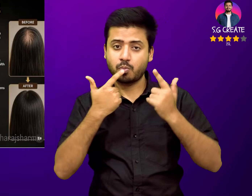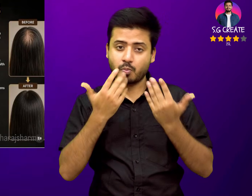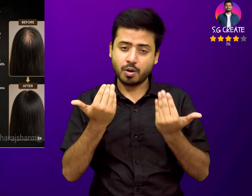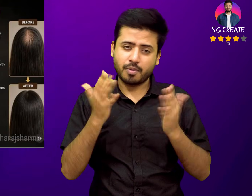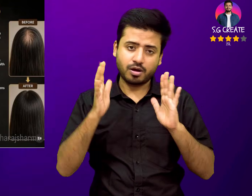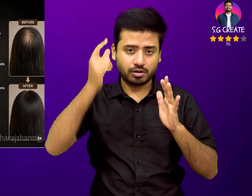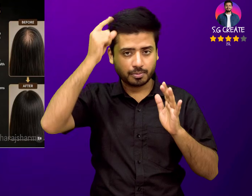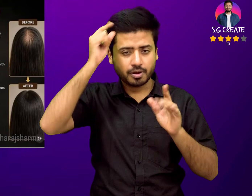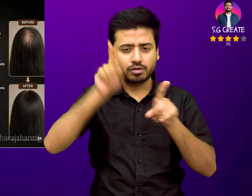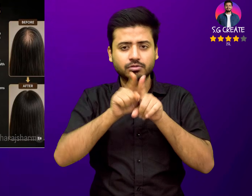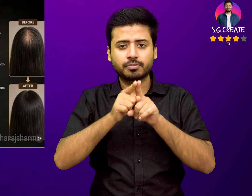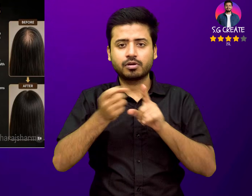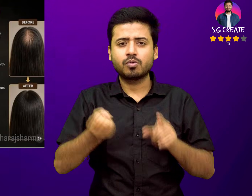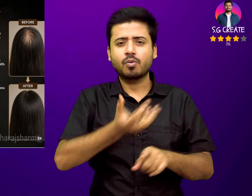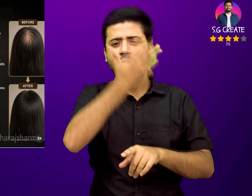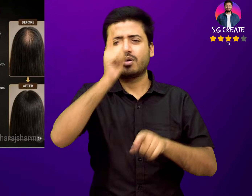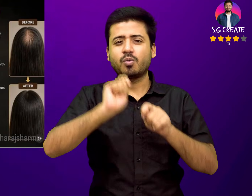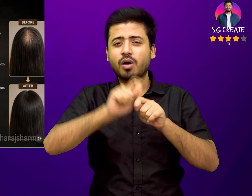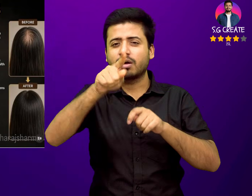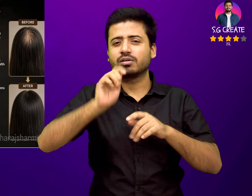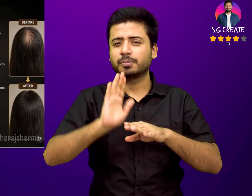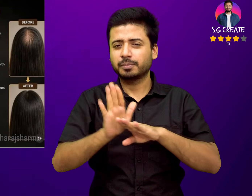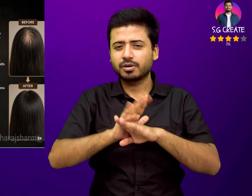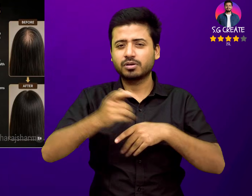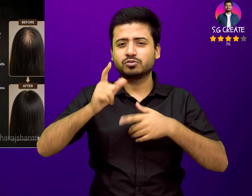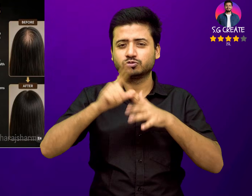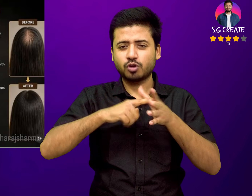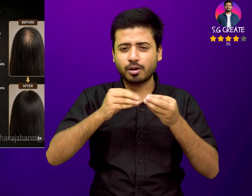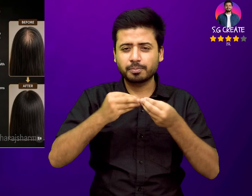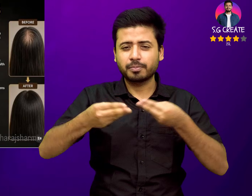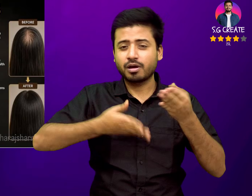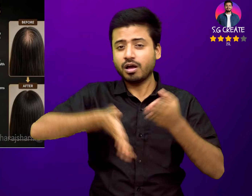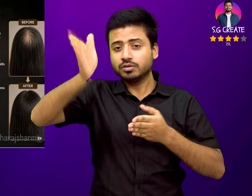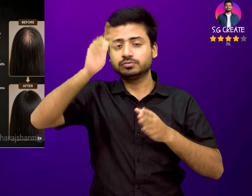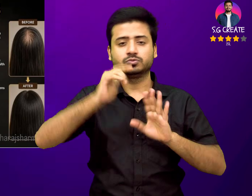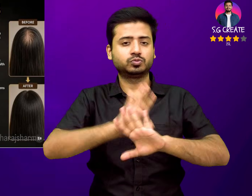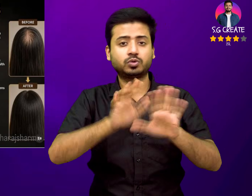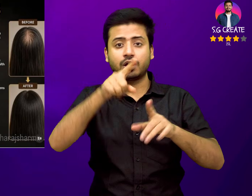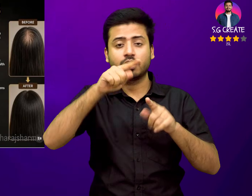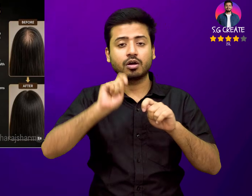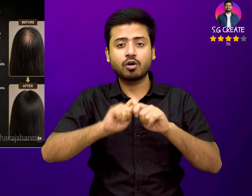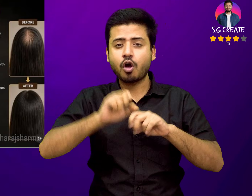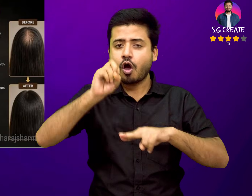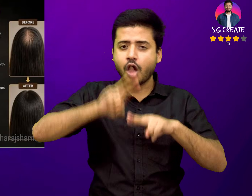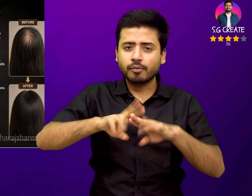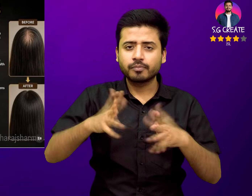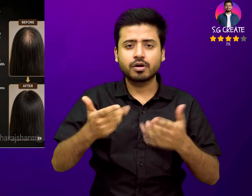exceptionally long, dark hair. When you boil rice, it releases starch, amino acids, and a